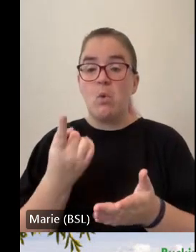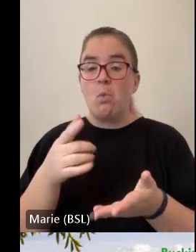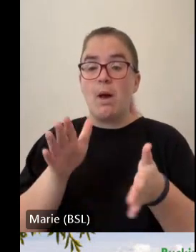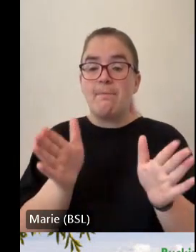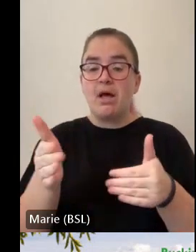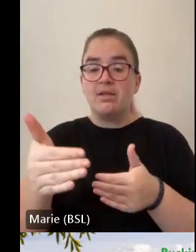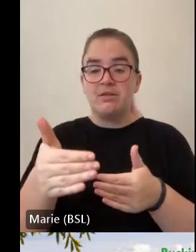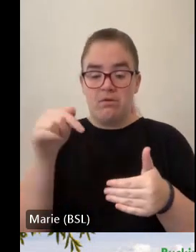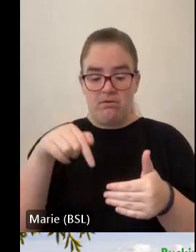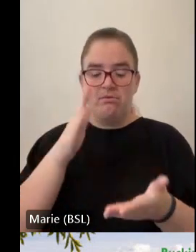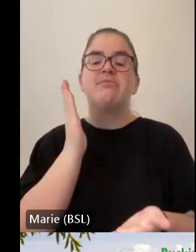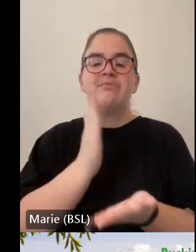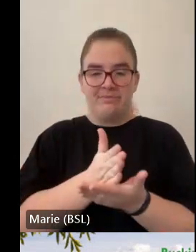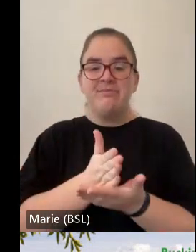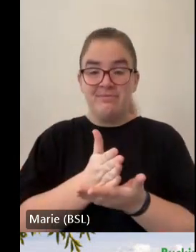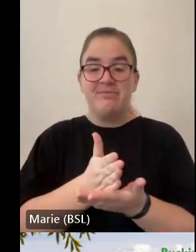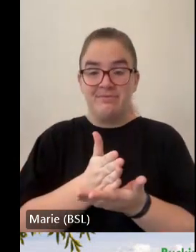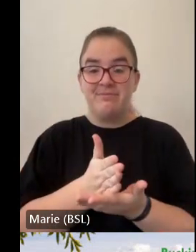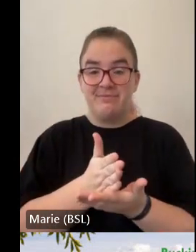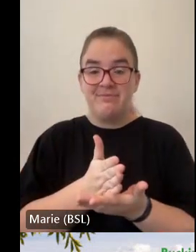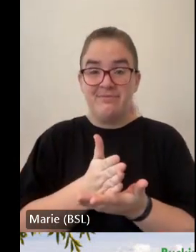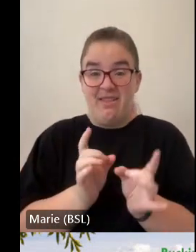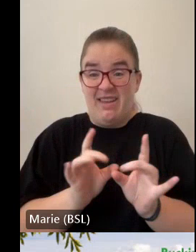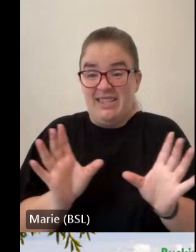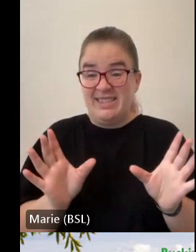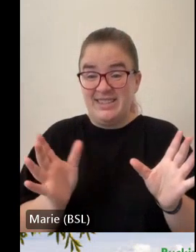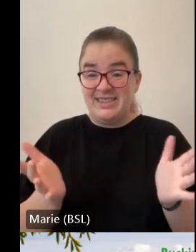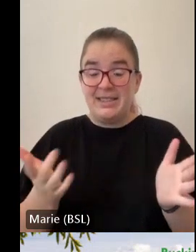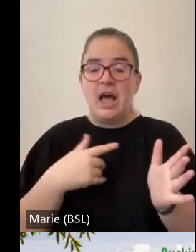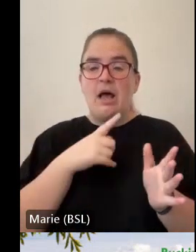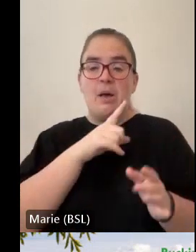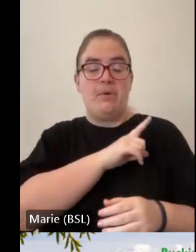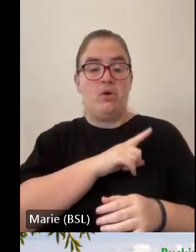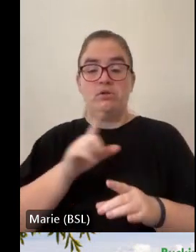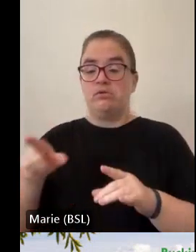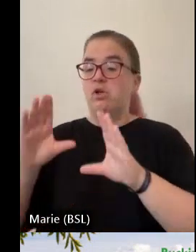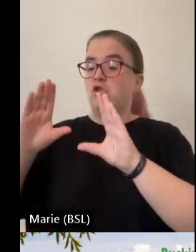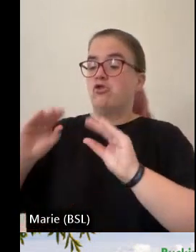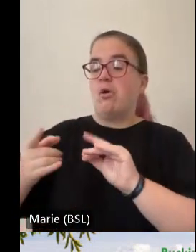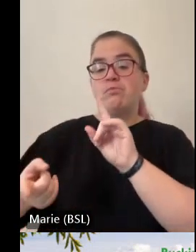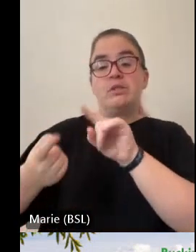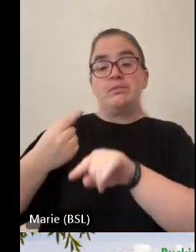which was legitimate. So because she had stopped responding, that cycle had